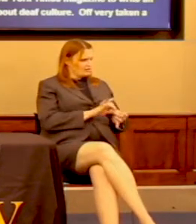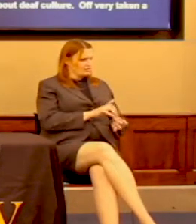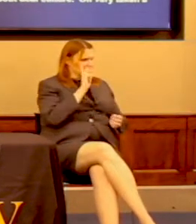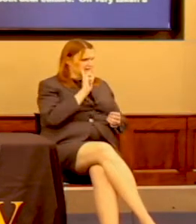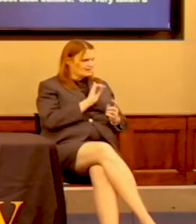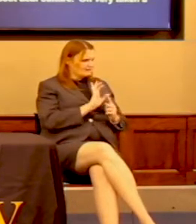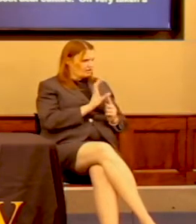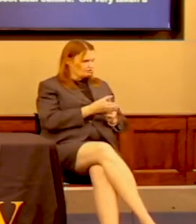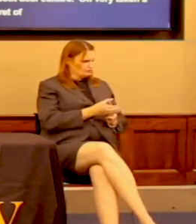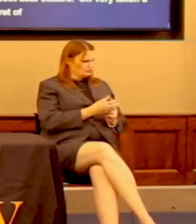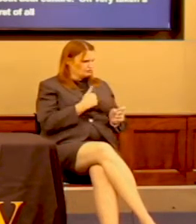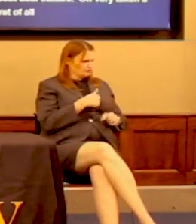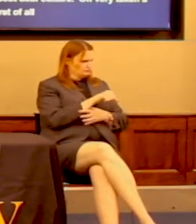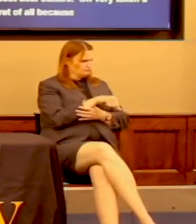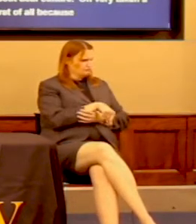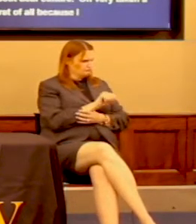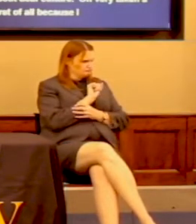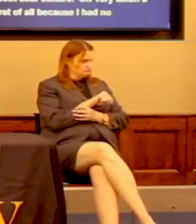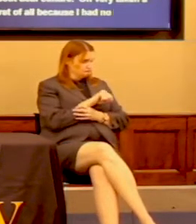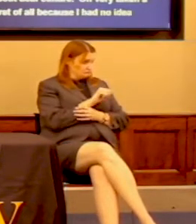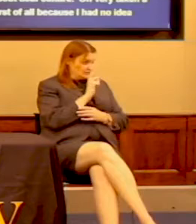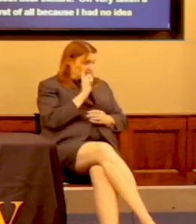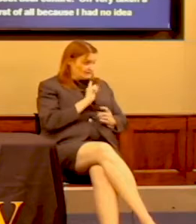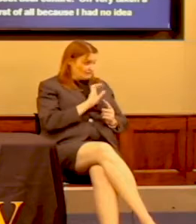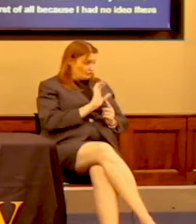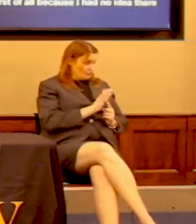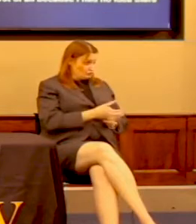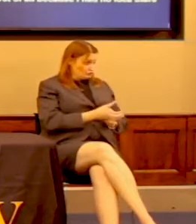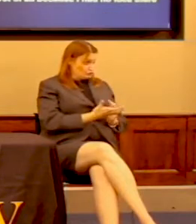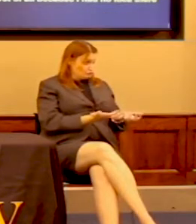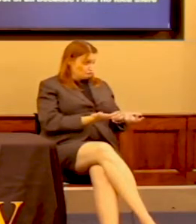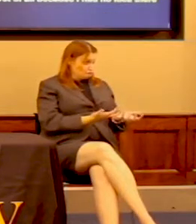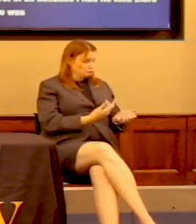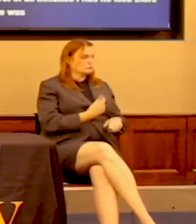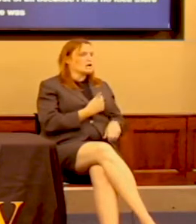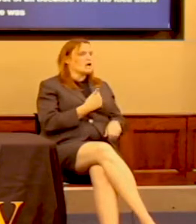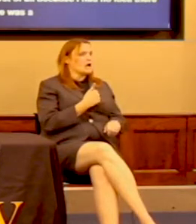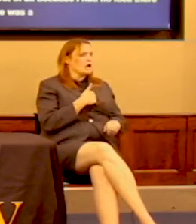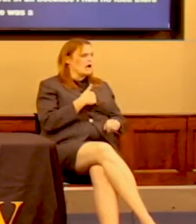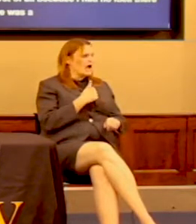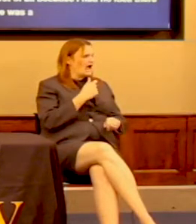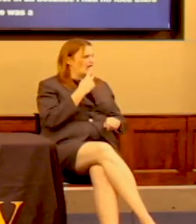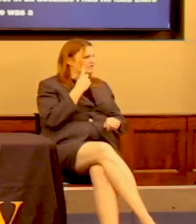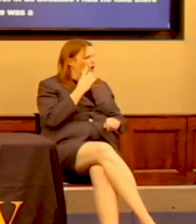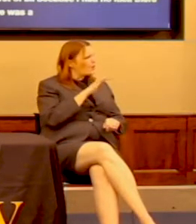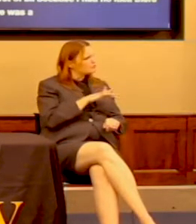was a deaf culture I led a very protective life I was about the deaf